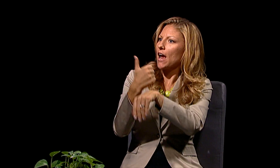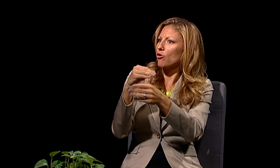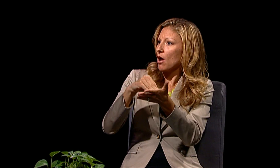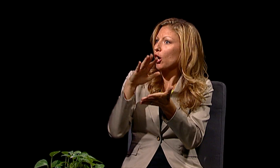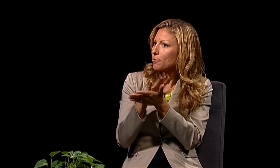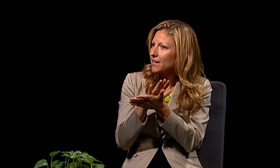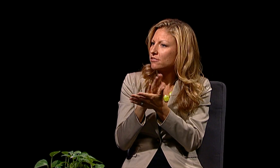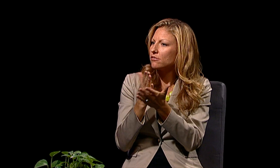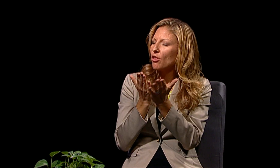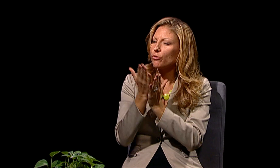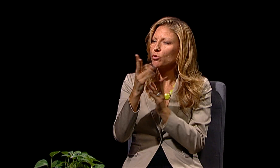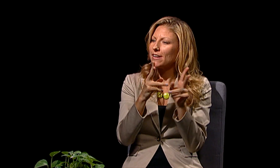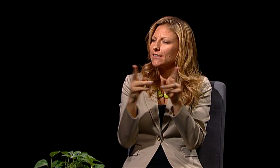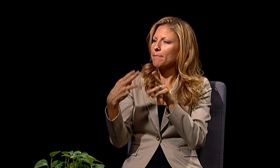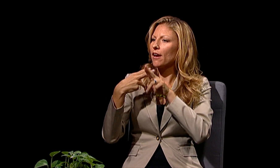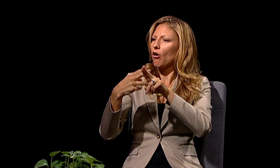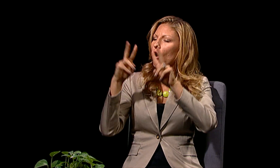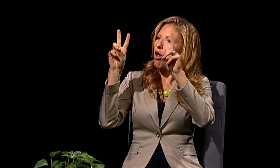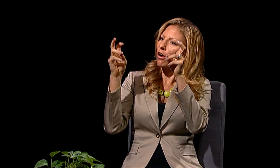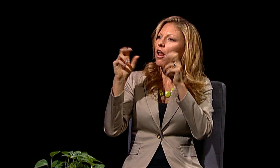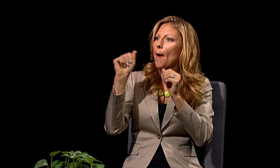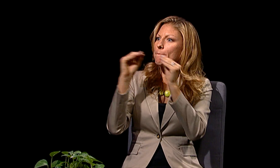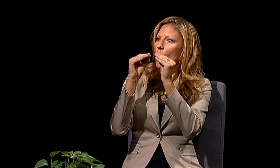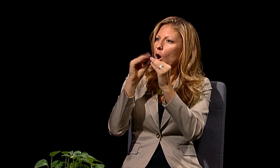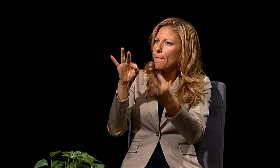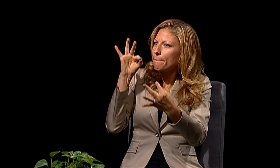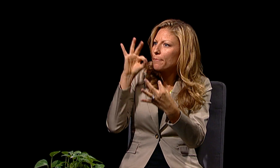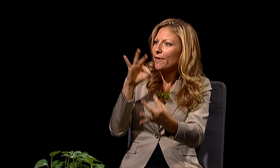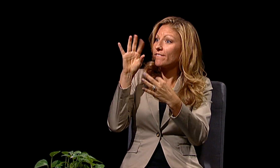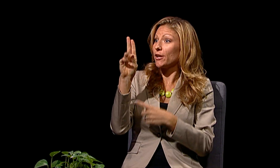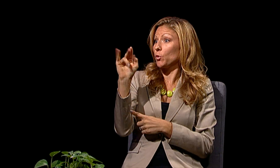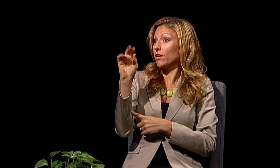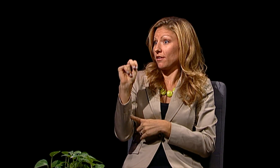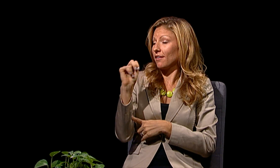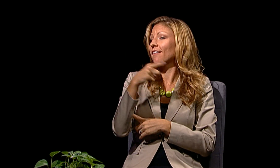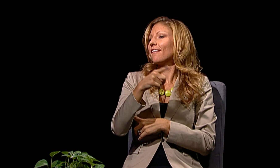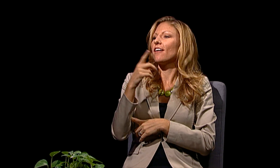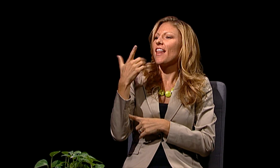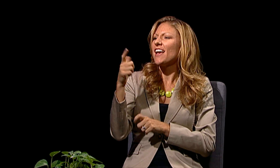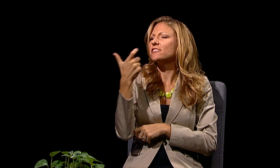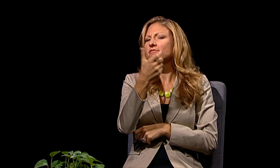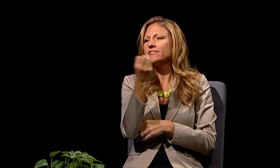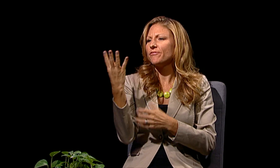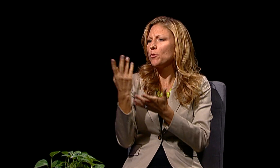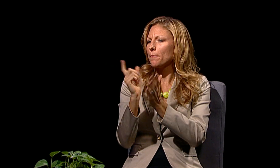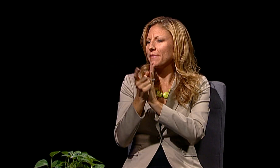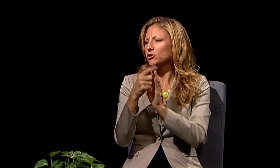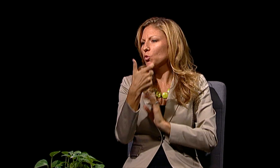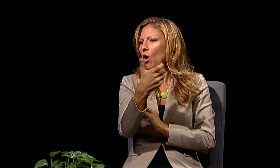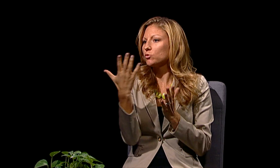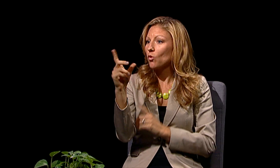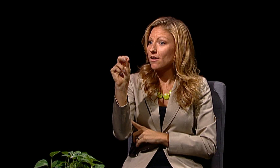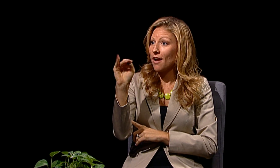OUR AMERICAN FOUNDING DOCUMENTS AND THROUGH A SEGMENT CALLED "A MORE PERFECT UNION". AND LET'S GO AHEAD AND TAKE A FEW MINUTES